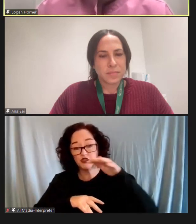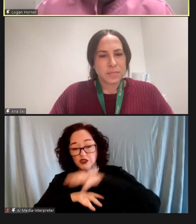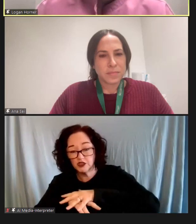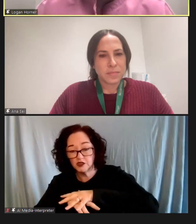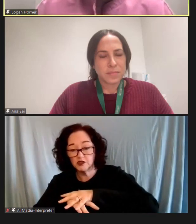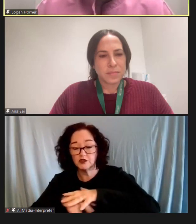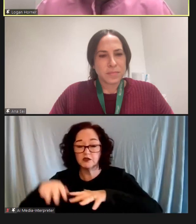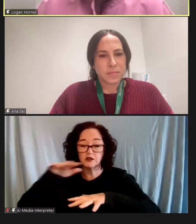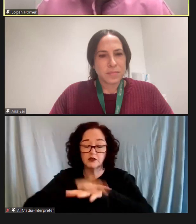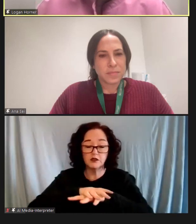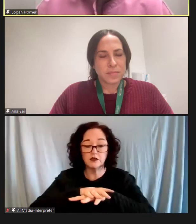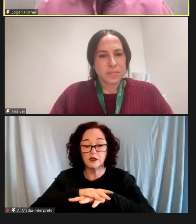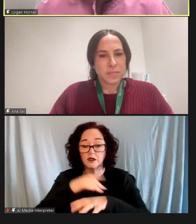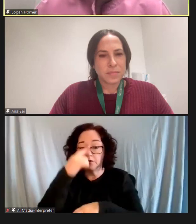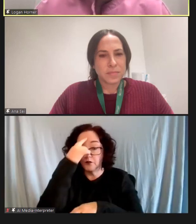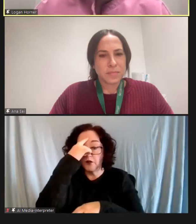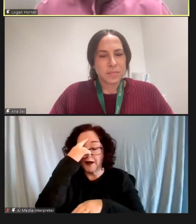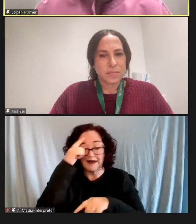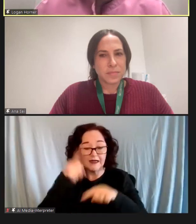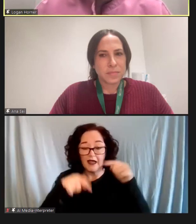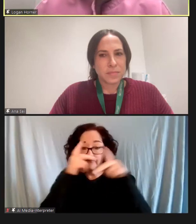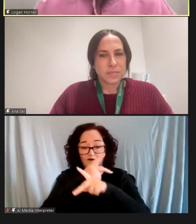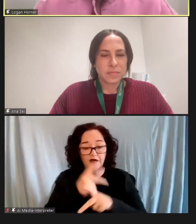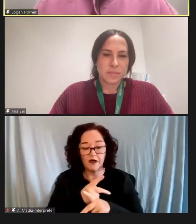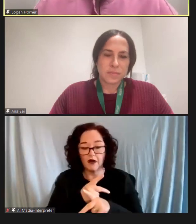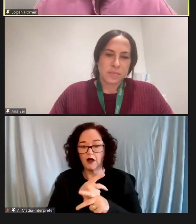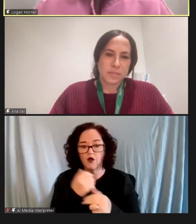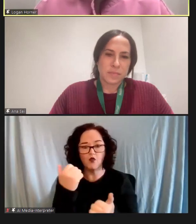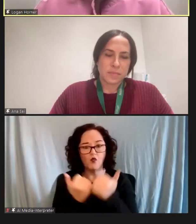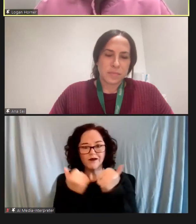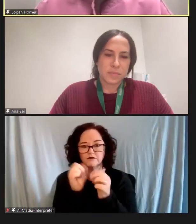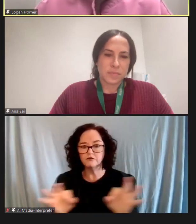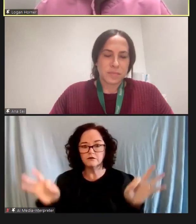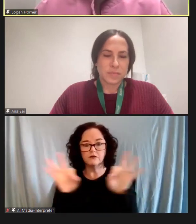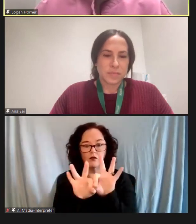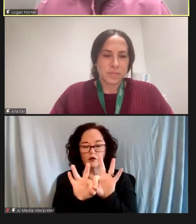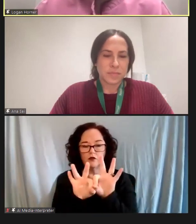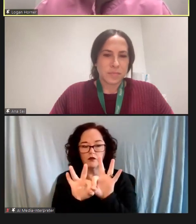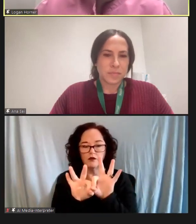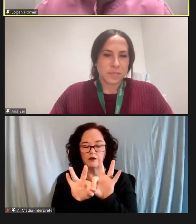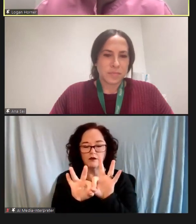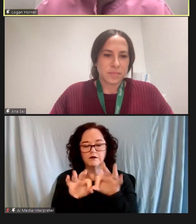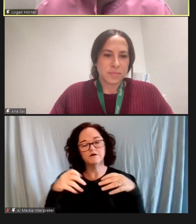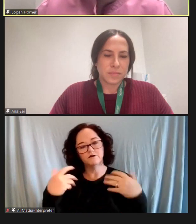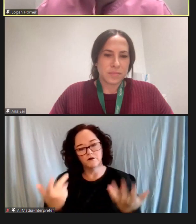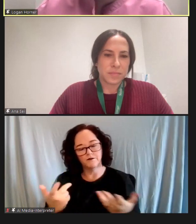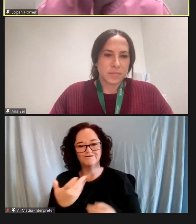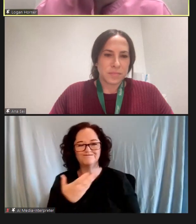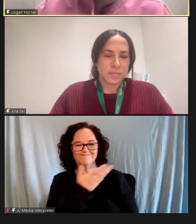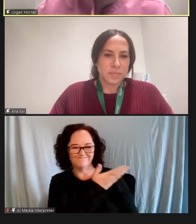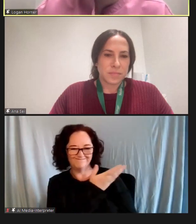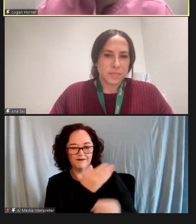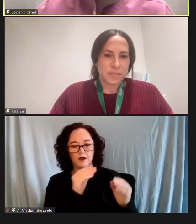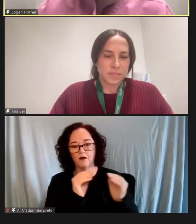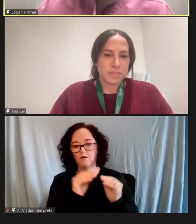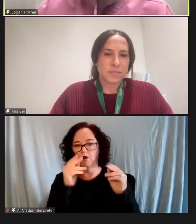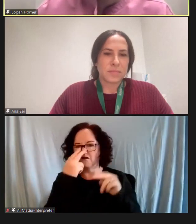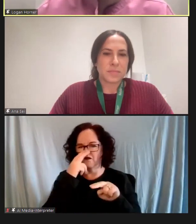so having this is just kind of a funner way to be able to have the conversation